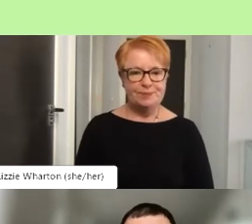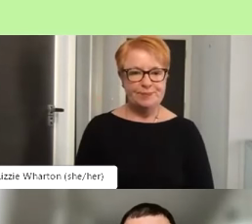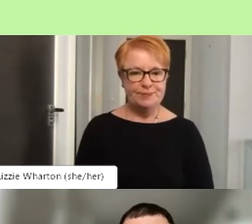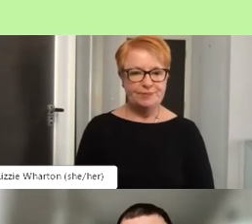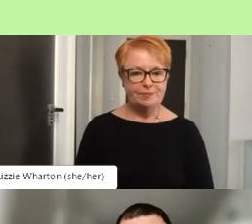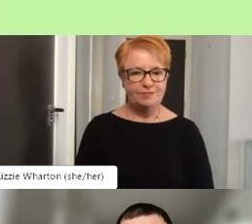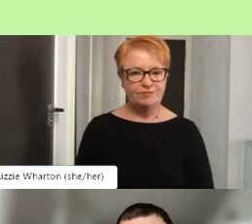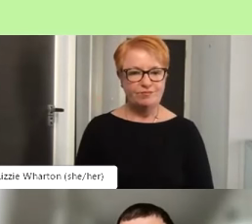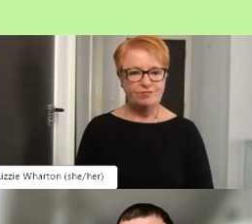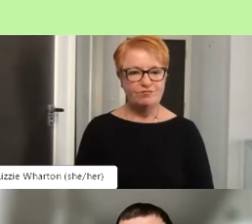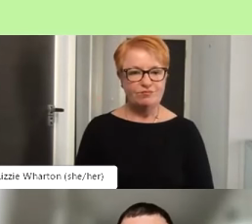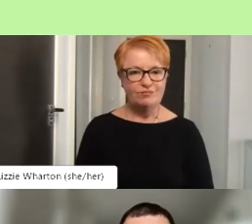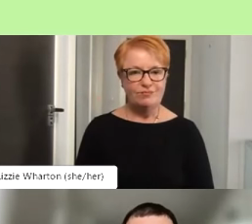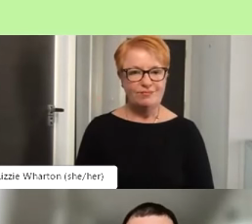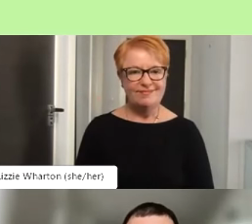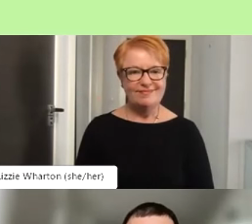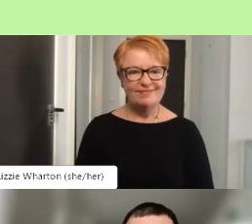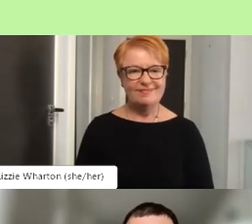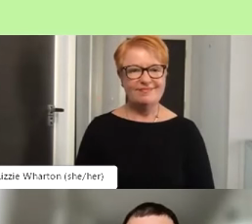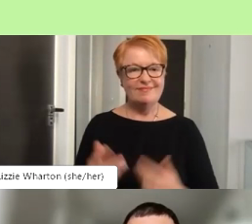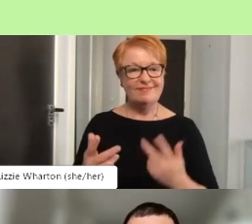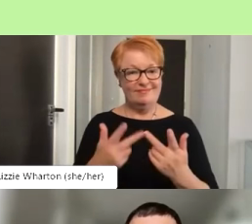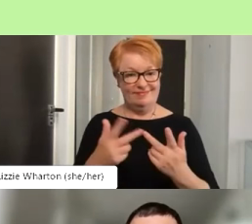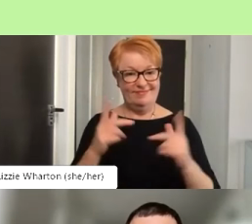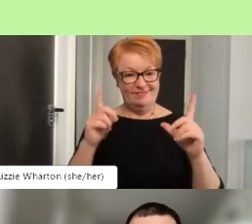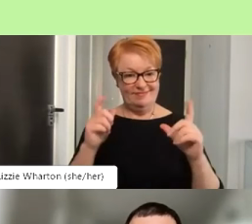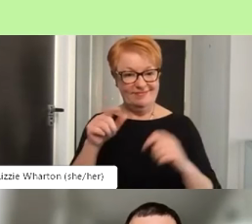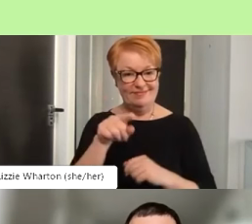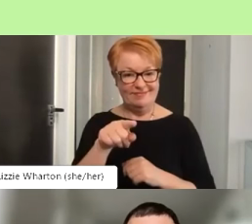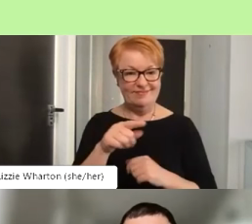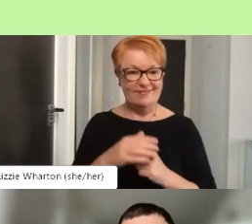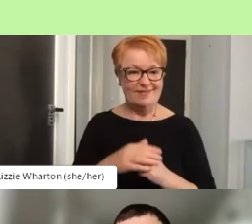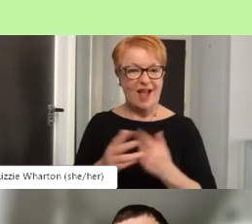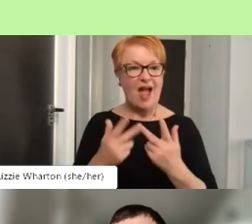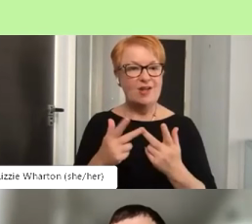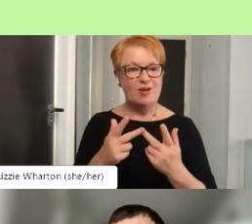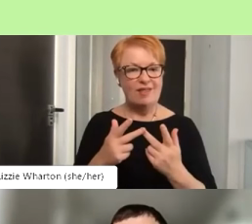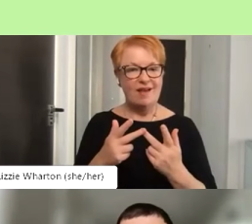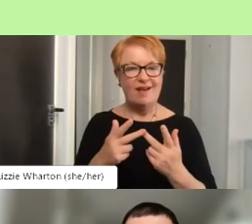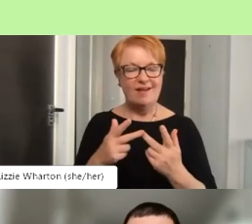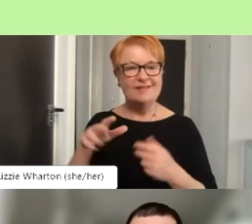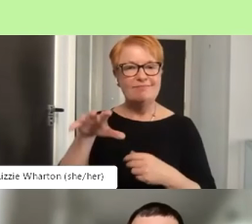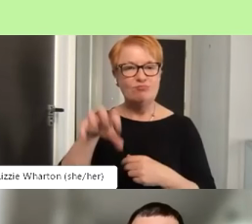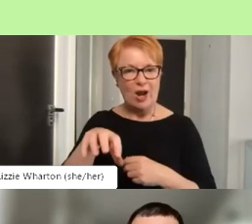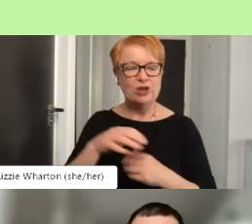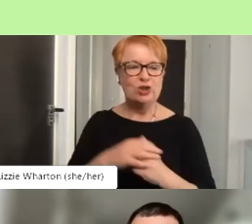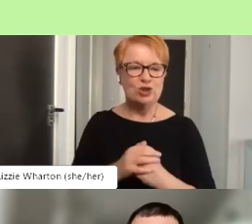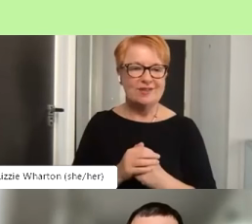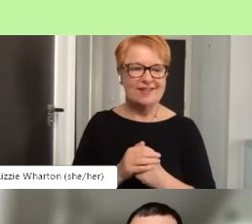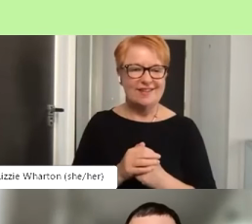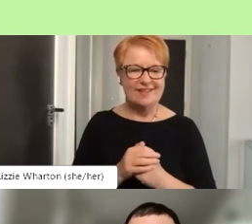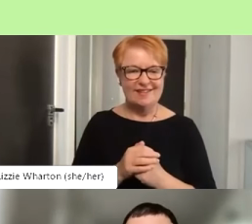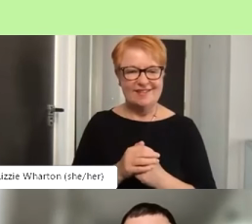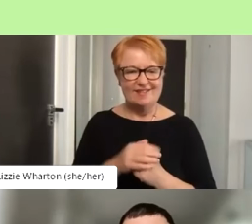Here, another image from the Mülheim branch. And here you can see images from this Stockholm branch,